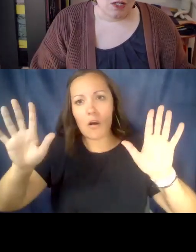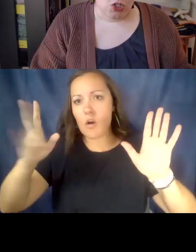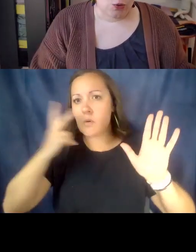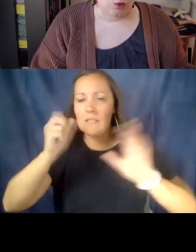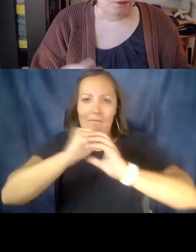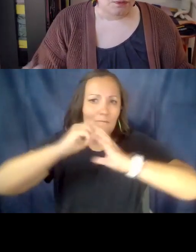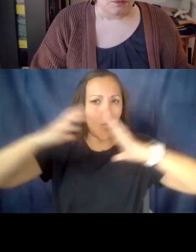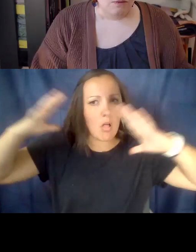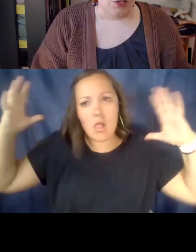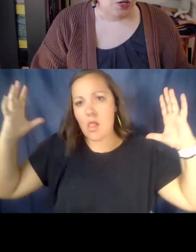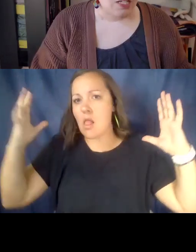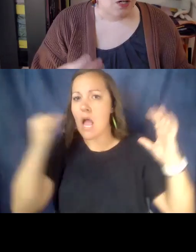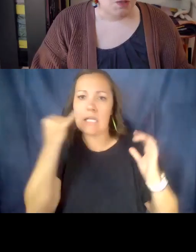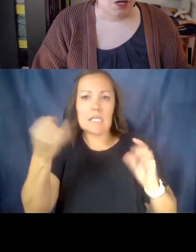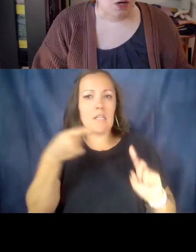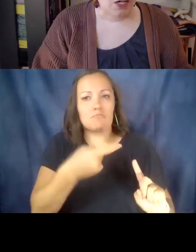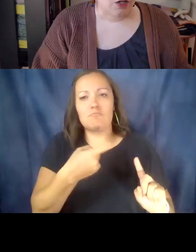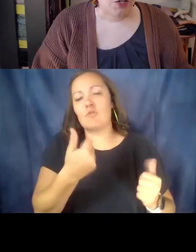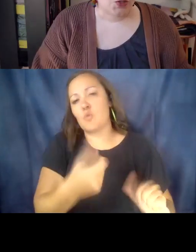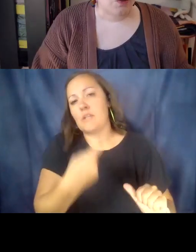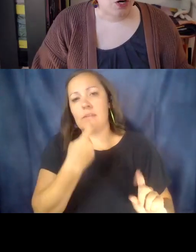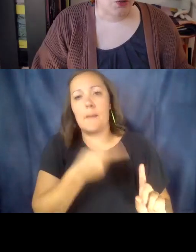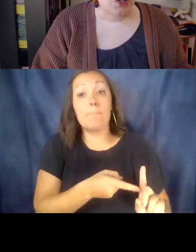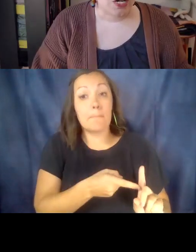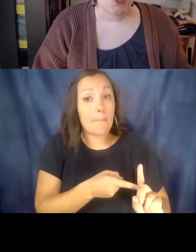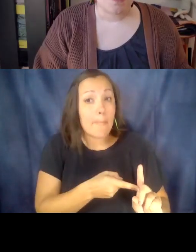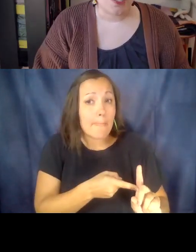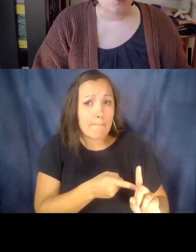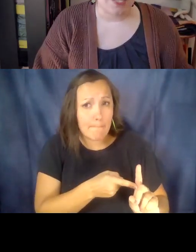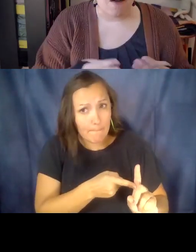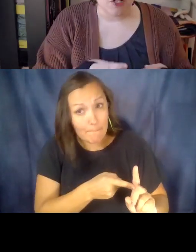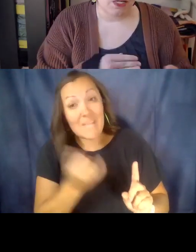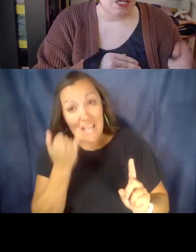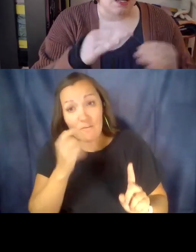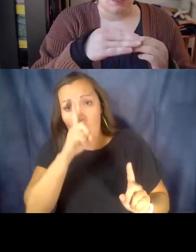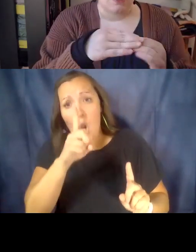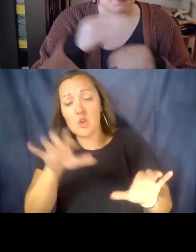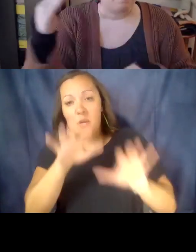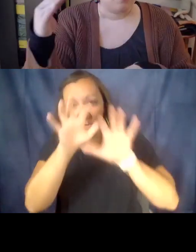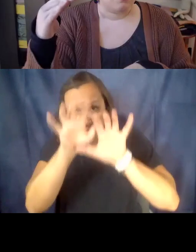to transcript, but I want to encourage you if you are doing transcripts, they don't just have to be